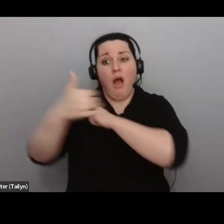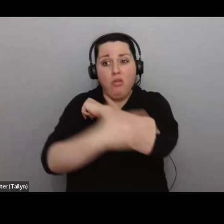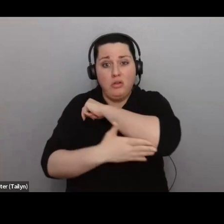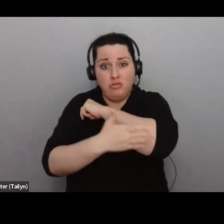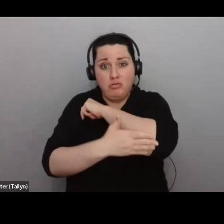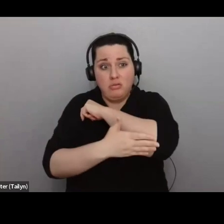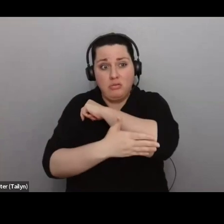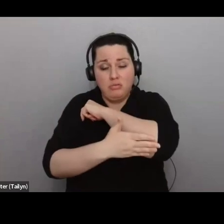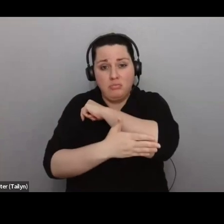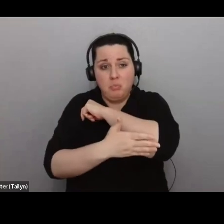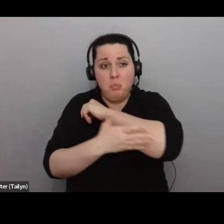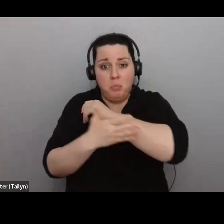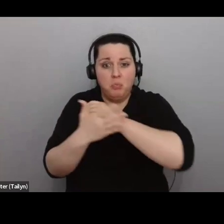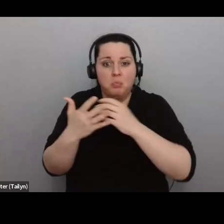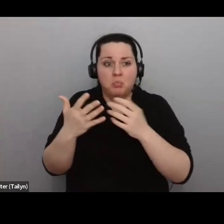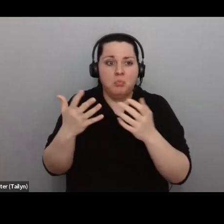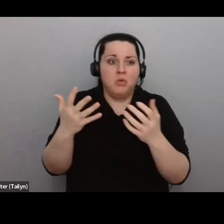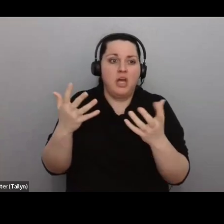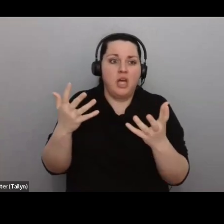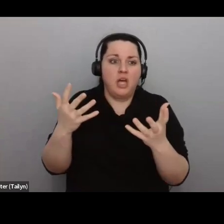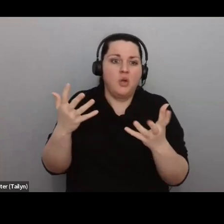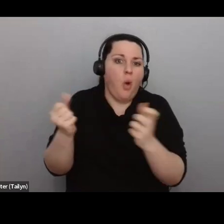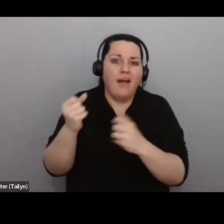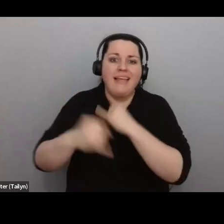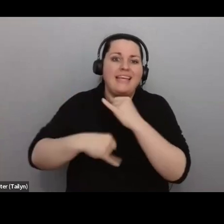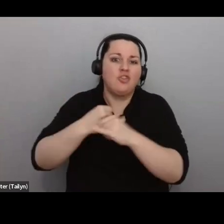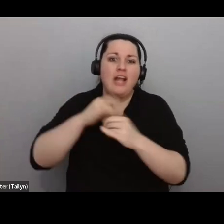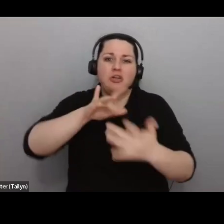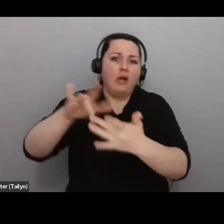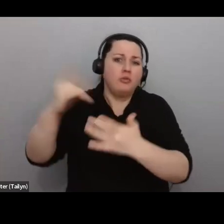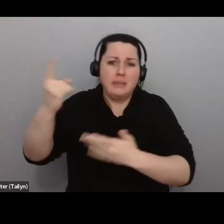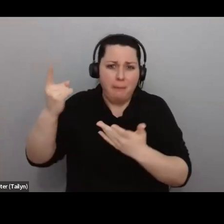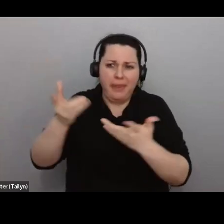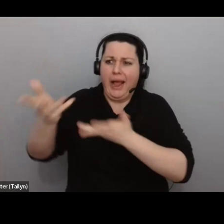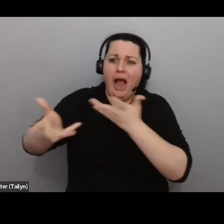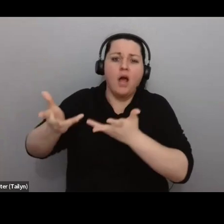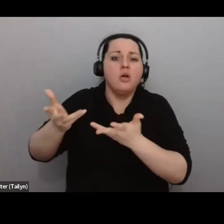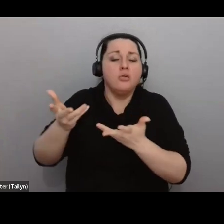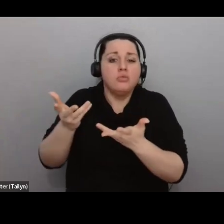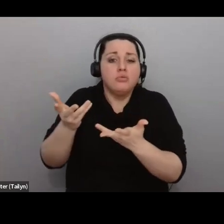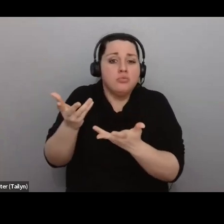mlong: and want to do some kind of international outreach. What steps do you need to take